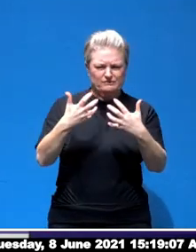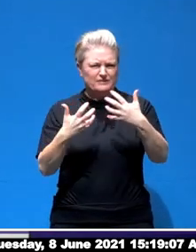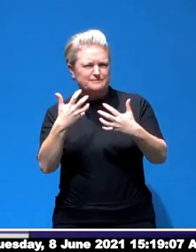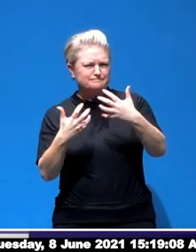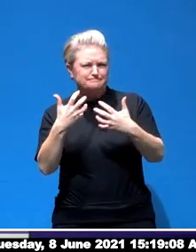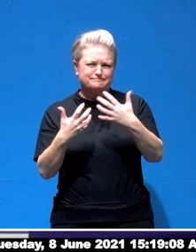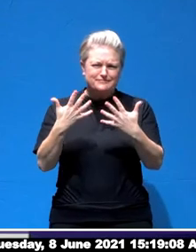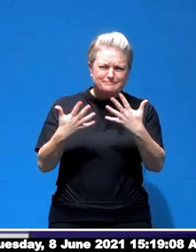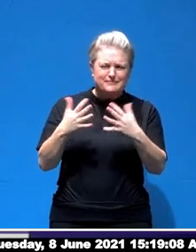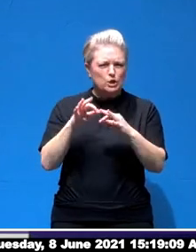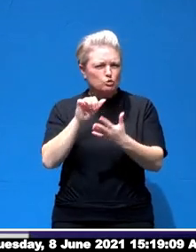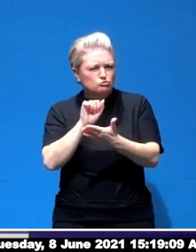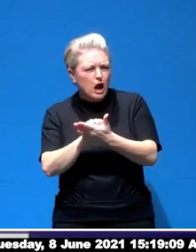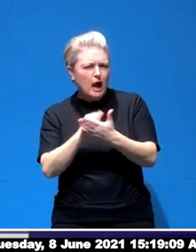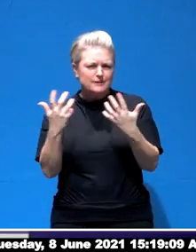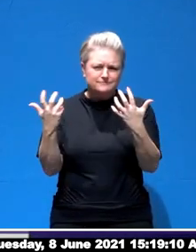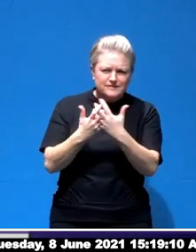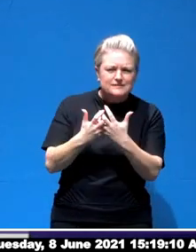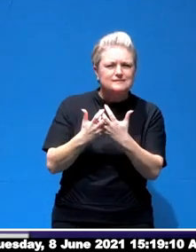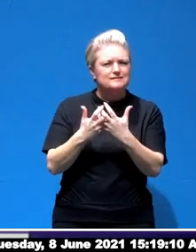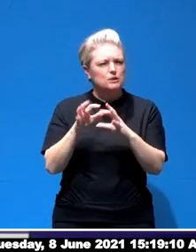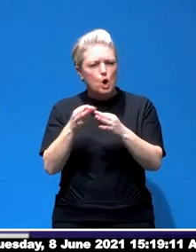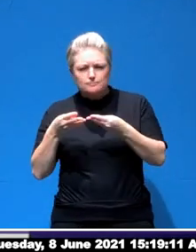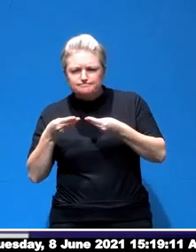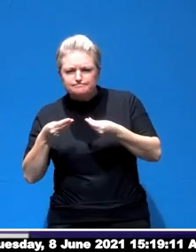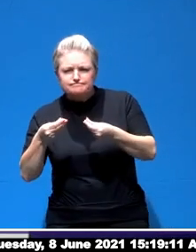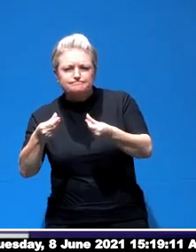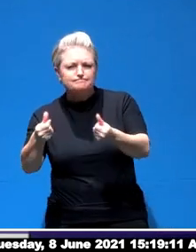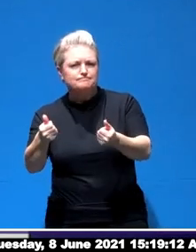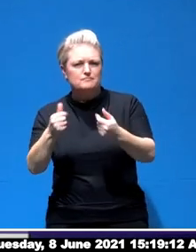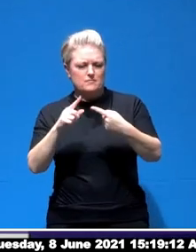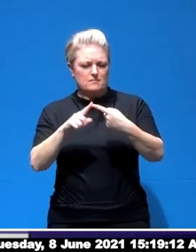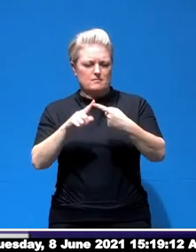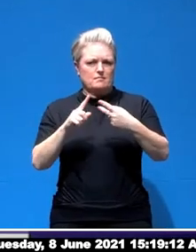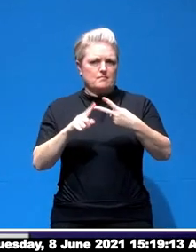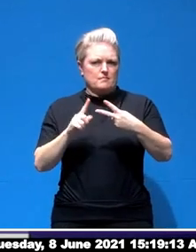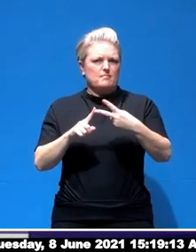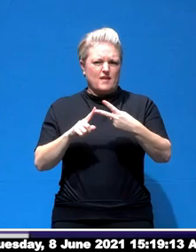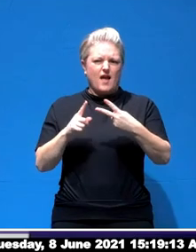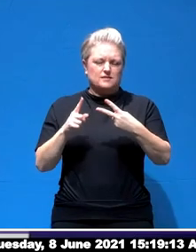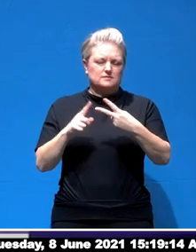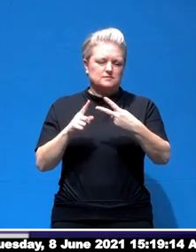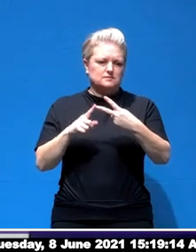culture and some other issues? What led you to that conclusion?